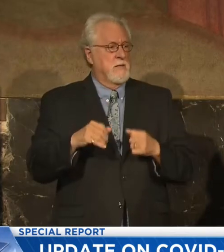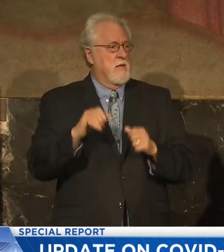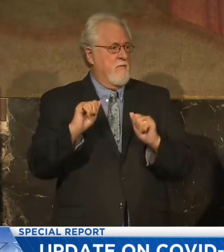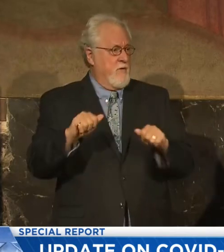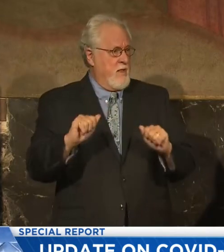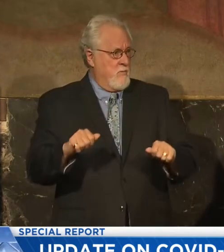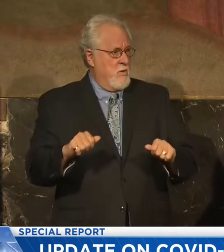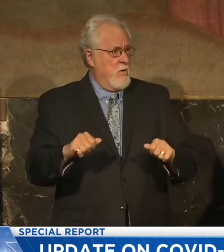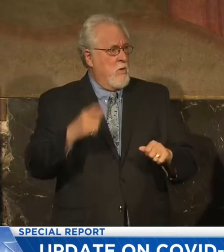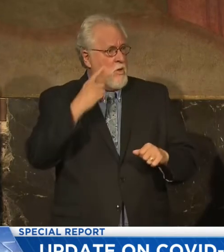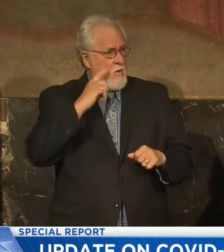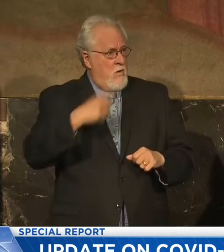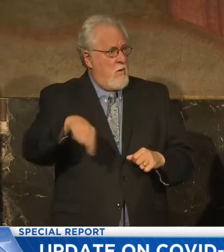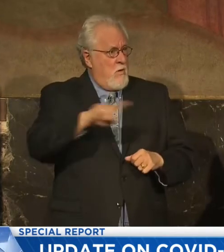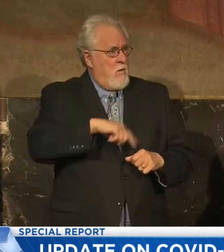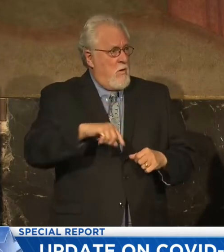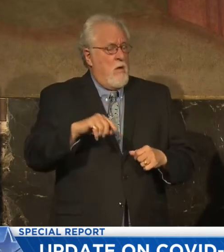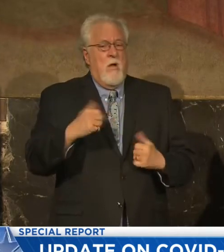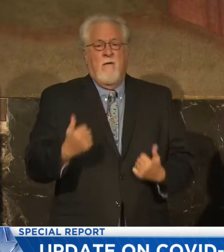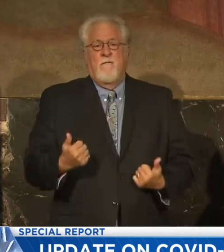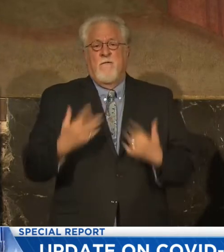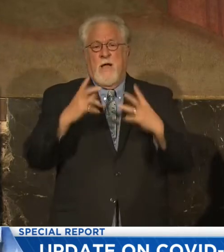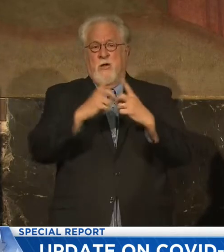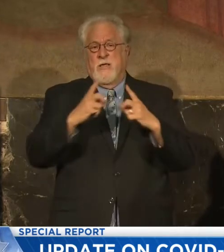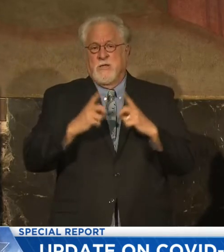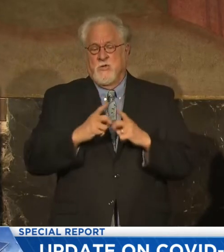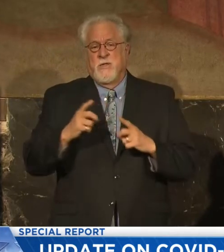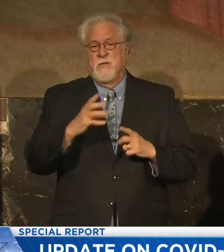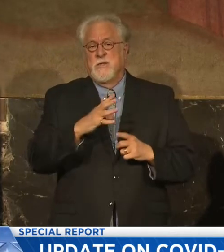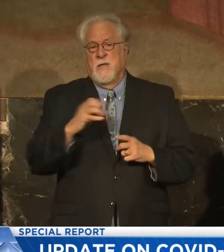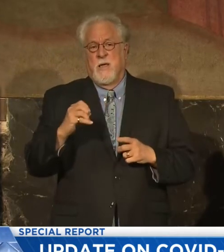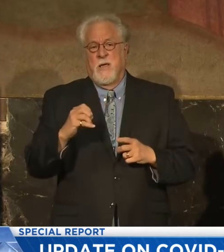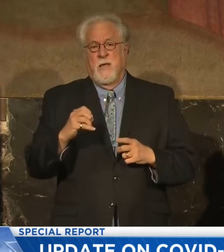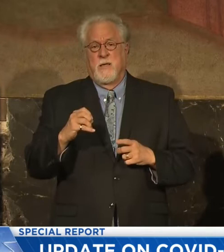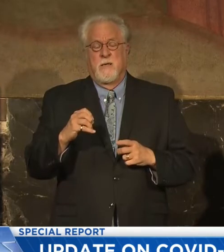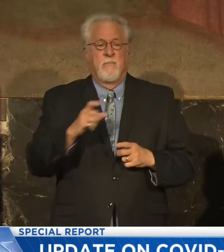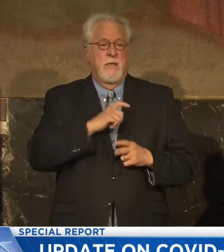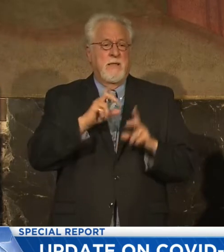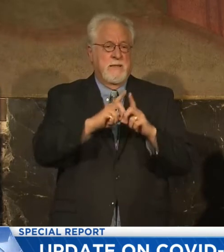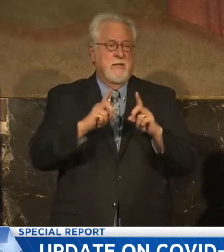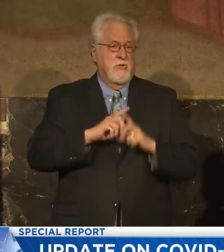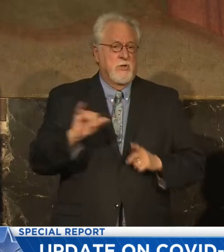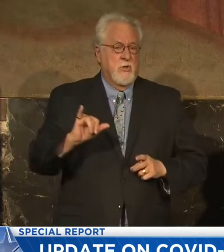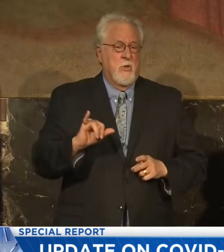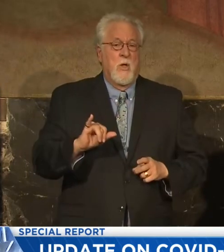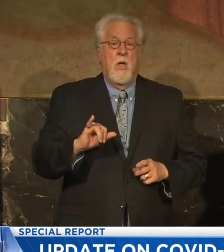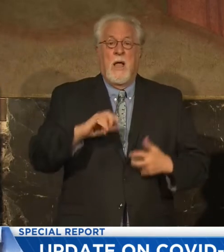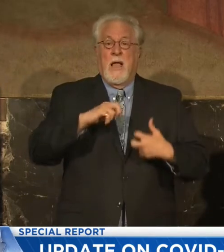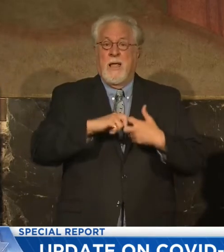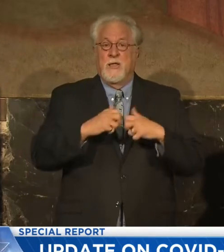45% OF THE 1.8 BILLION, ALMOST $900 MILLION WOULD BE RESERVED FOR LOCAL GOVERNMENT.